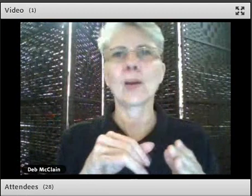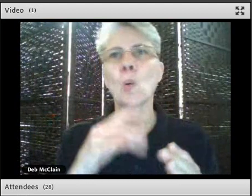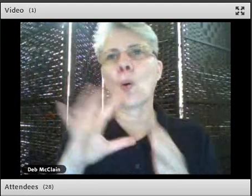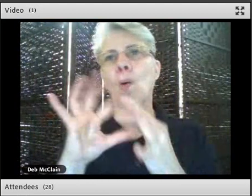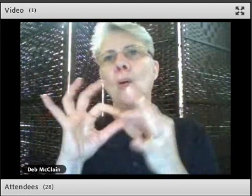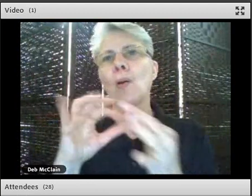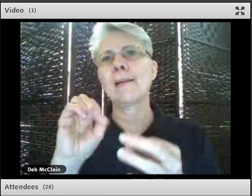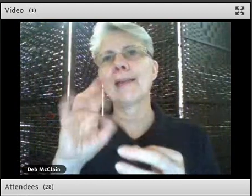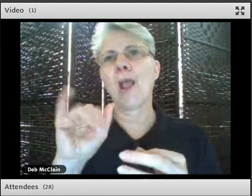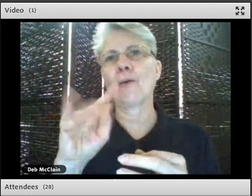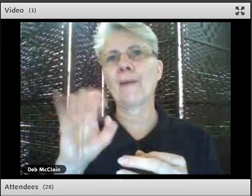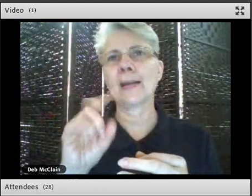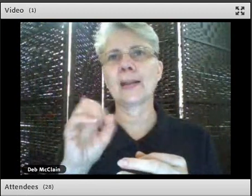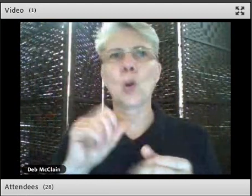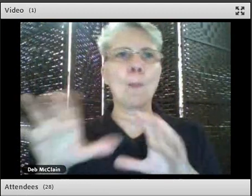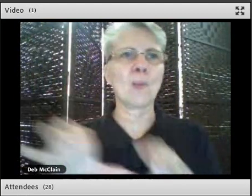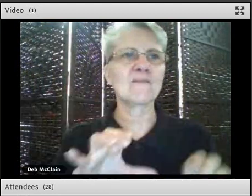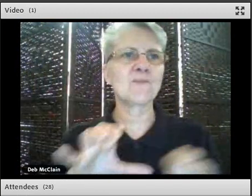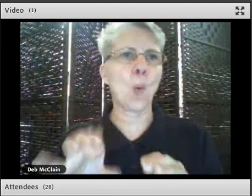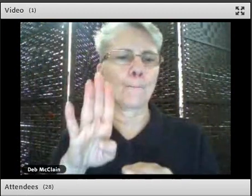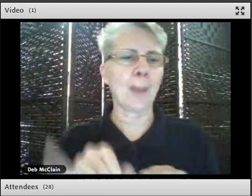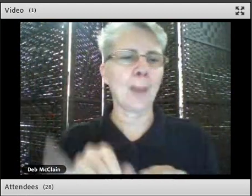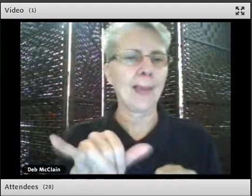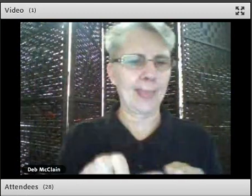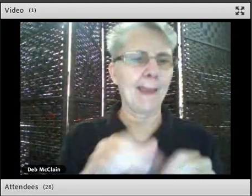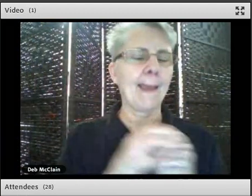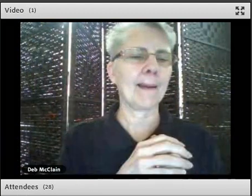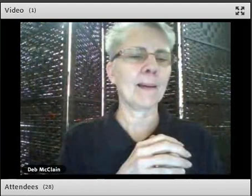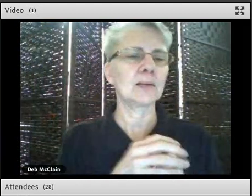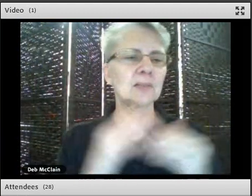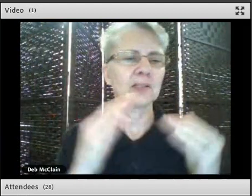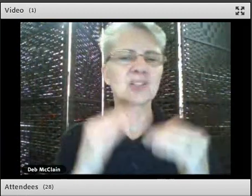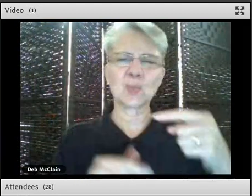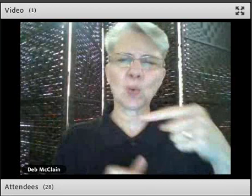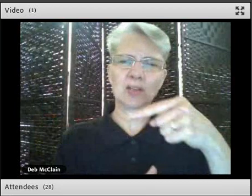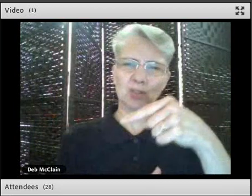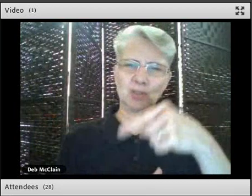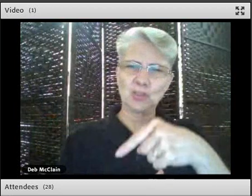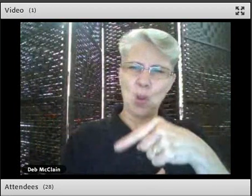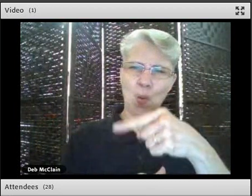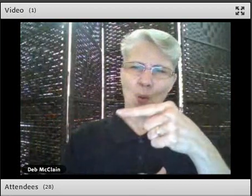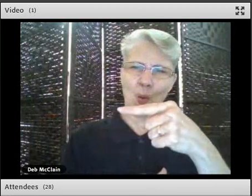With our name elements, when we provide the access points from the Name Authority File,